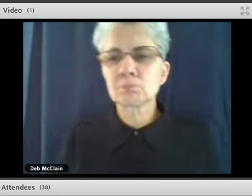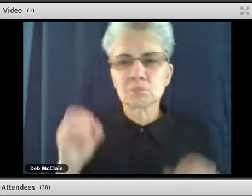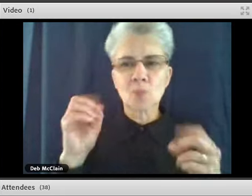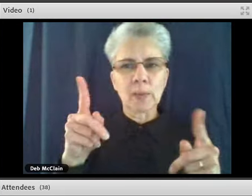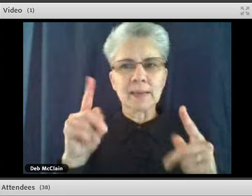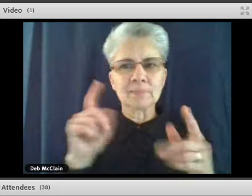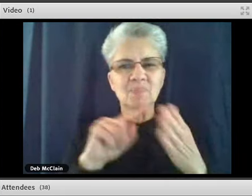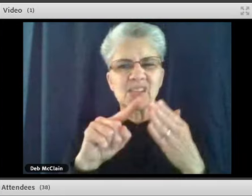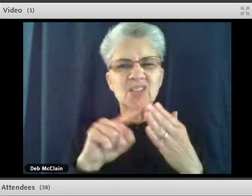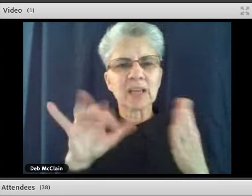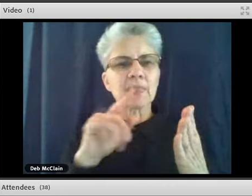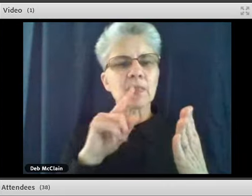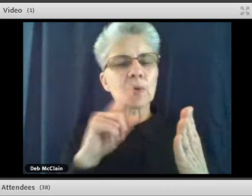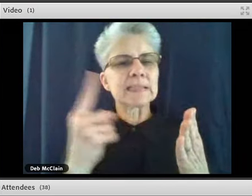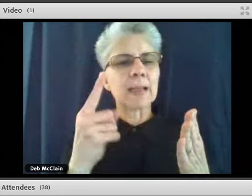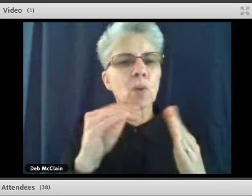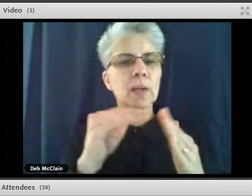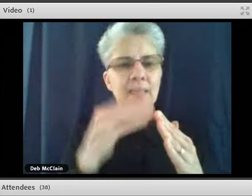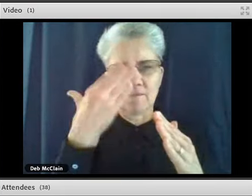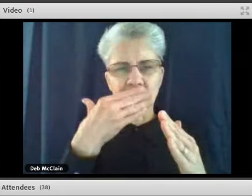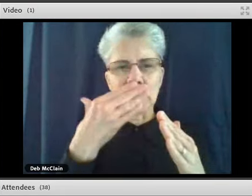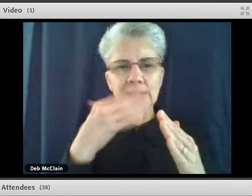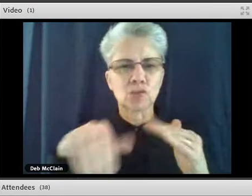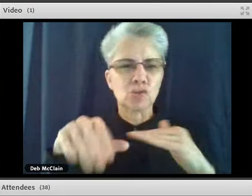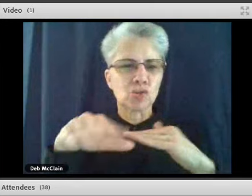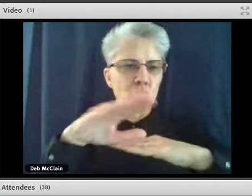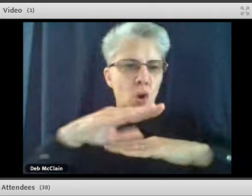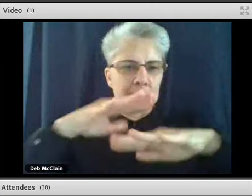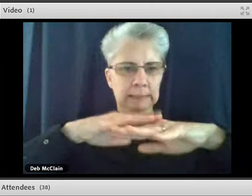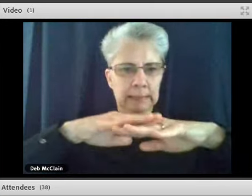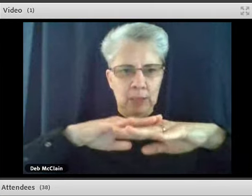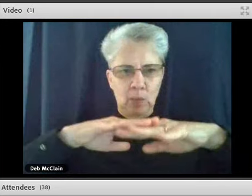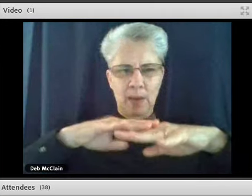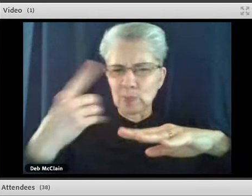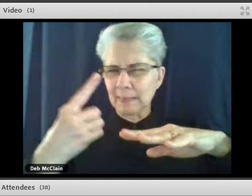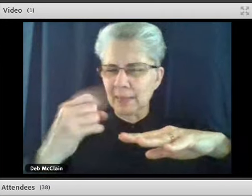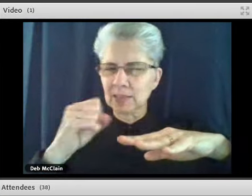Okay. I'm just checking. There is someone in the front yard cutting the grass, or something.